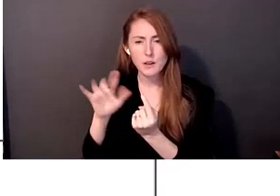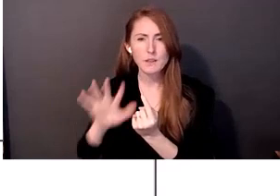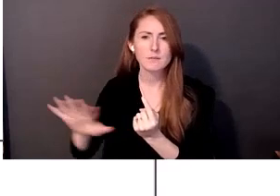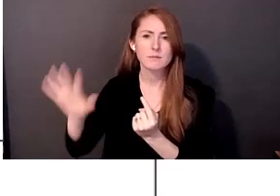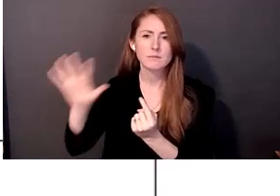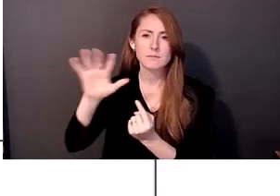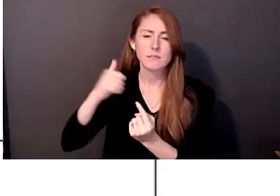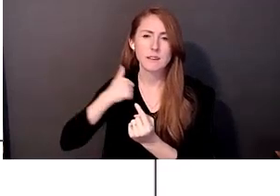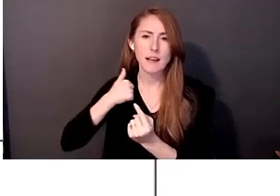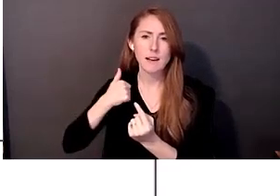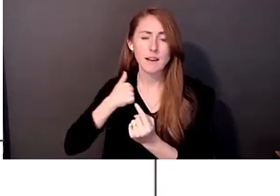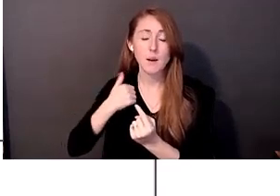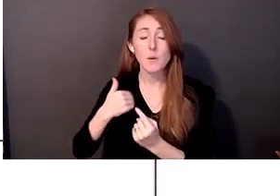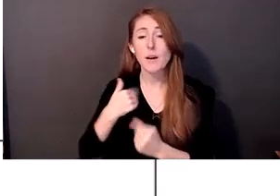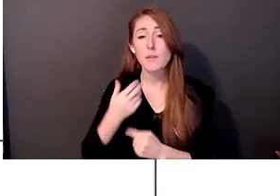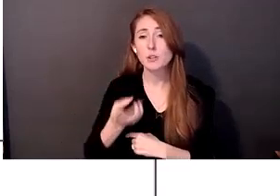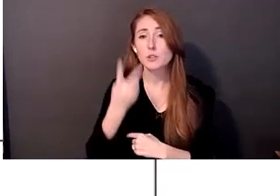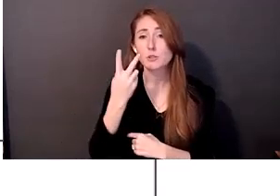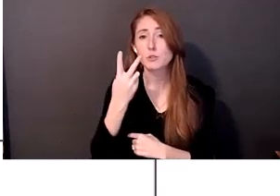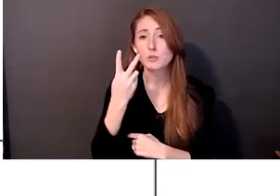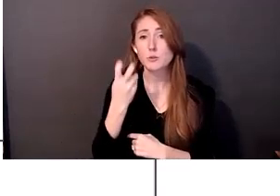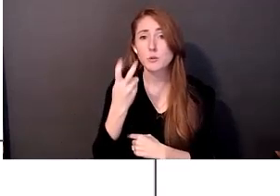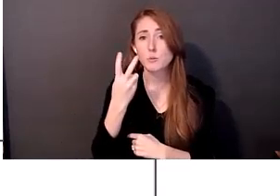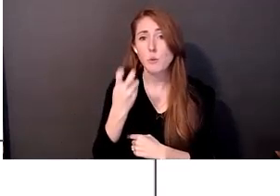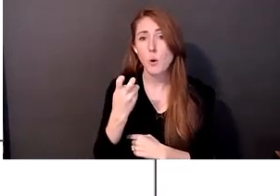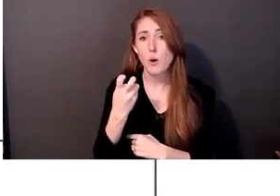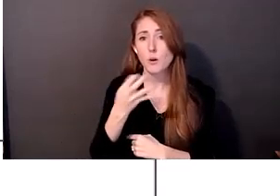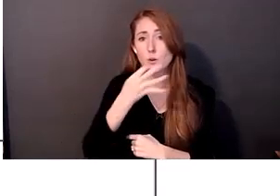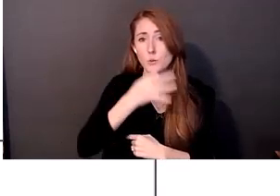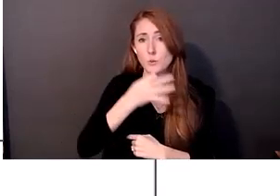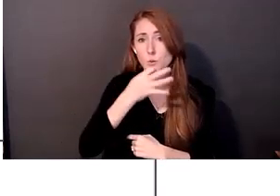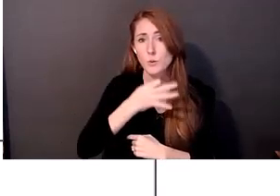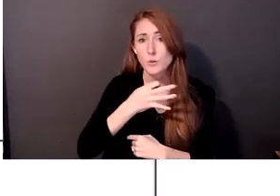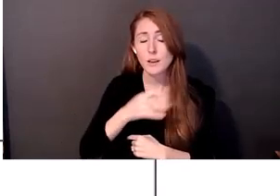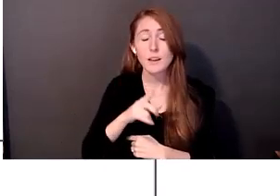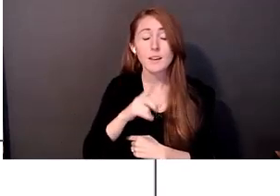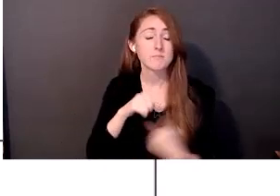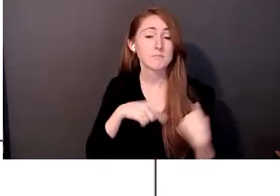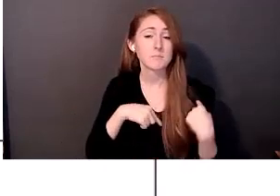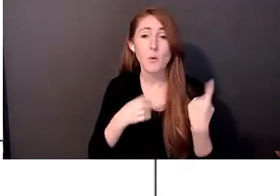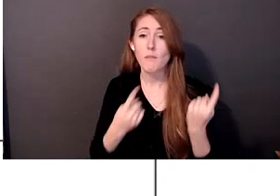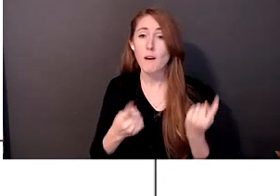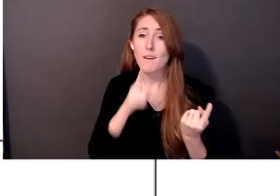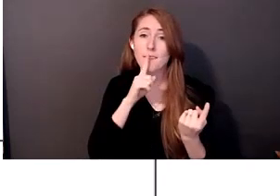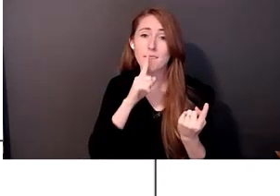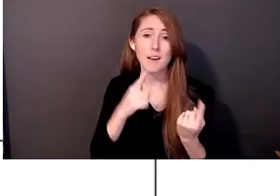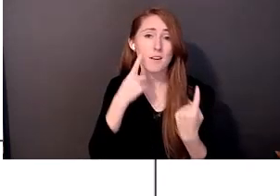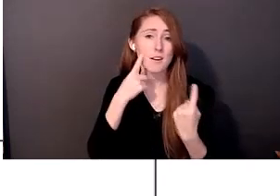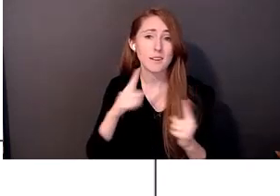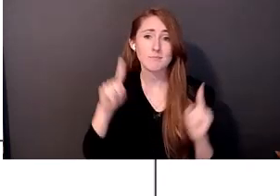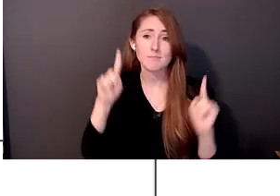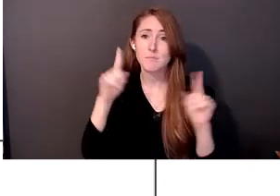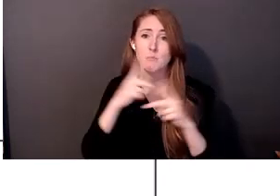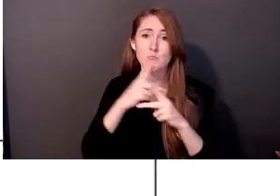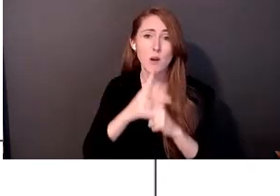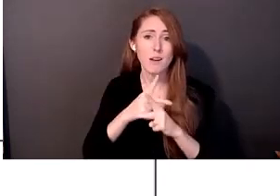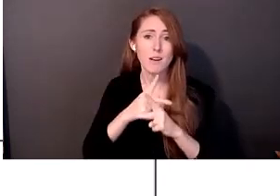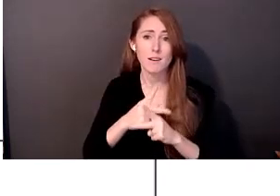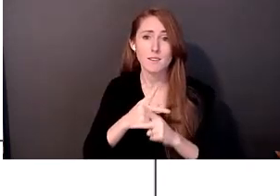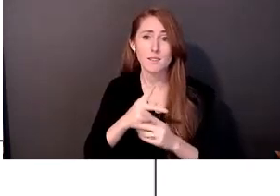has been a very productive project so far. If you want to have access to all these documents,